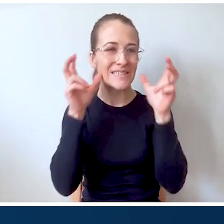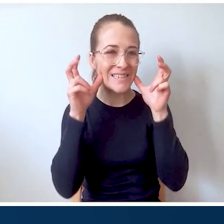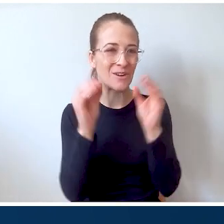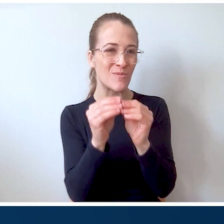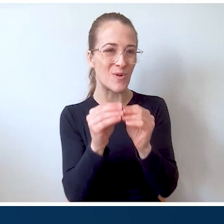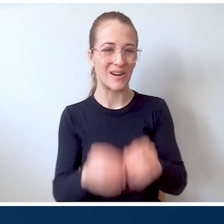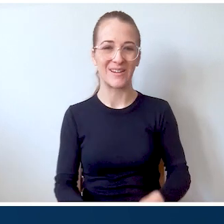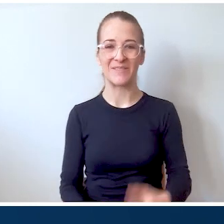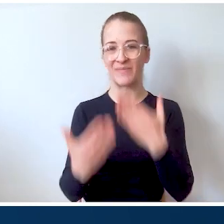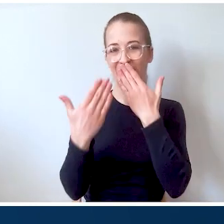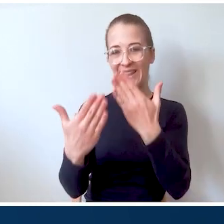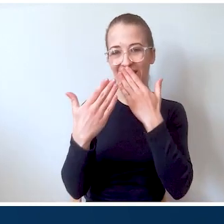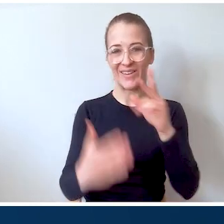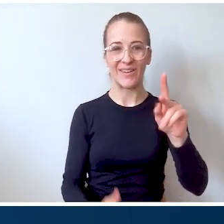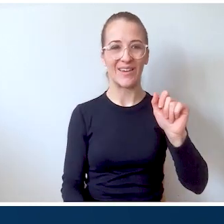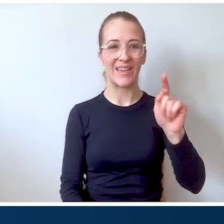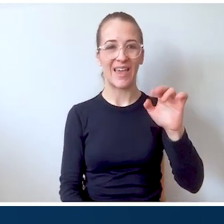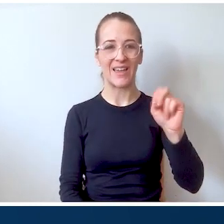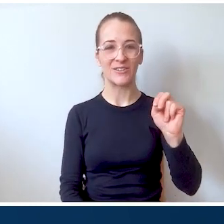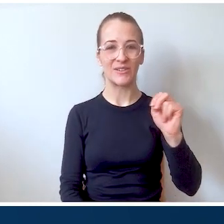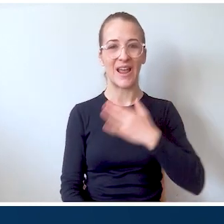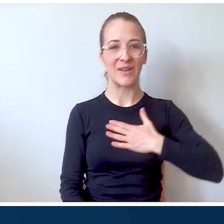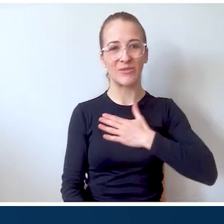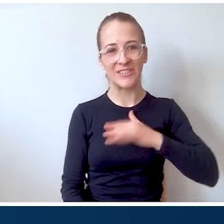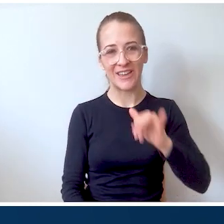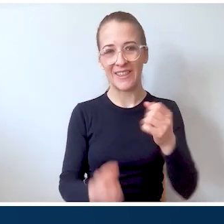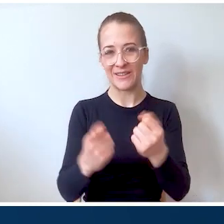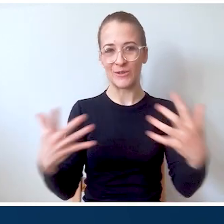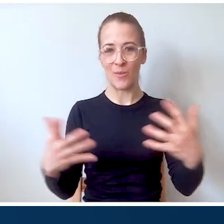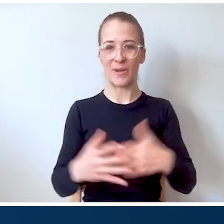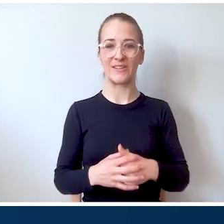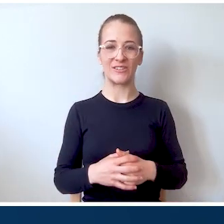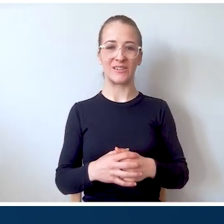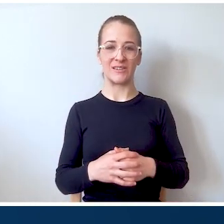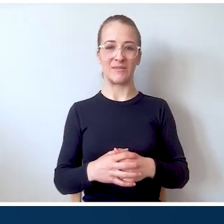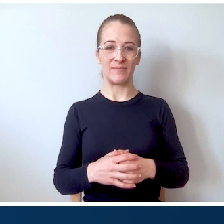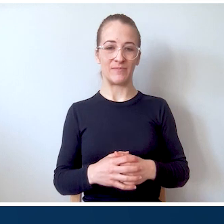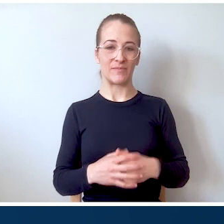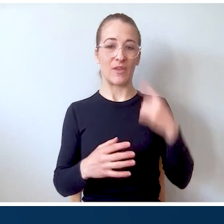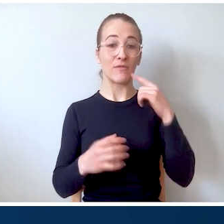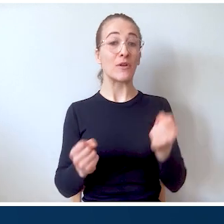Thank you. Thank you, Katrin. I appreciate that so much. Yes. For many of us,